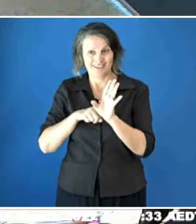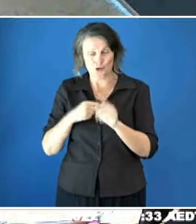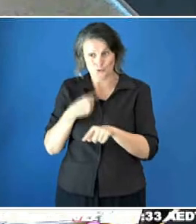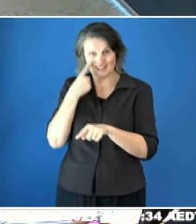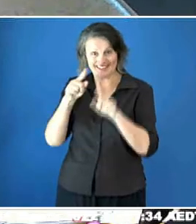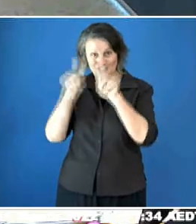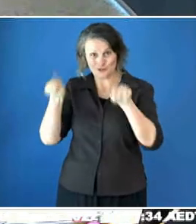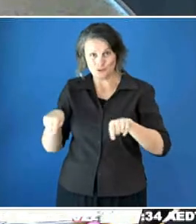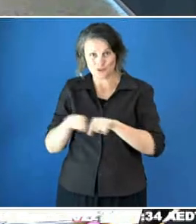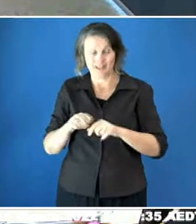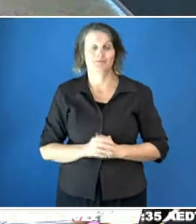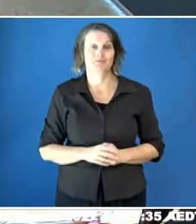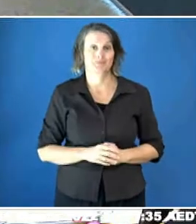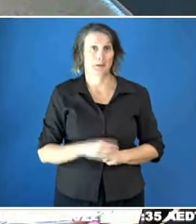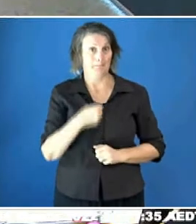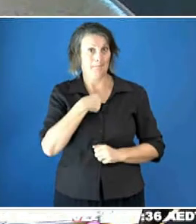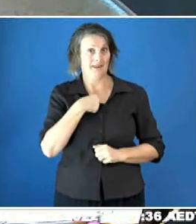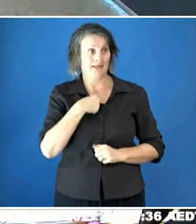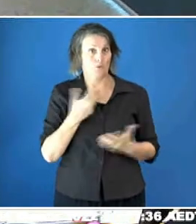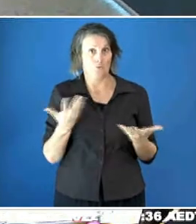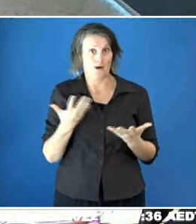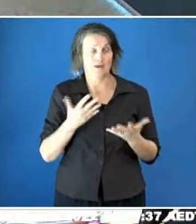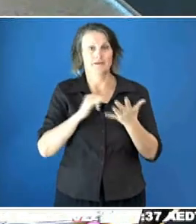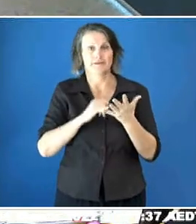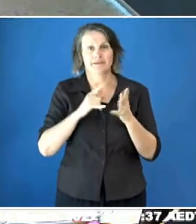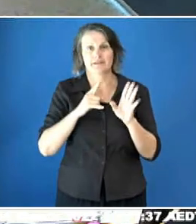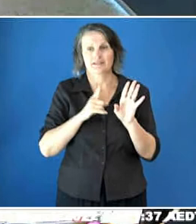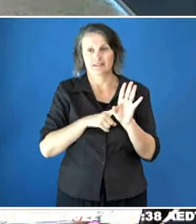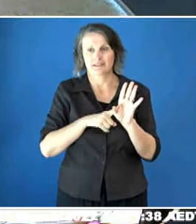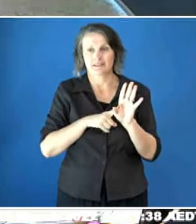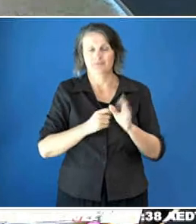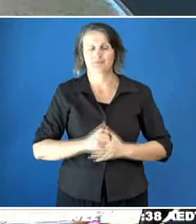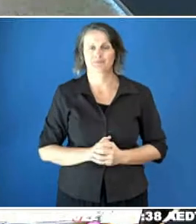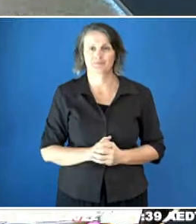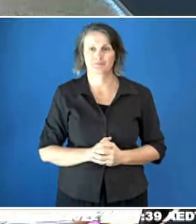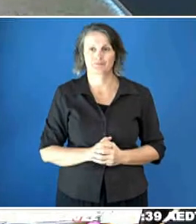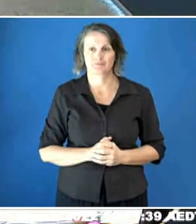And I am participating in the hearing from Sydney and hopefully you can see me on the